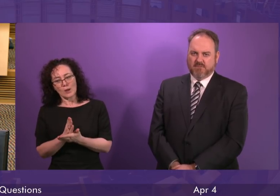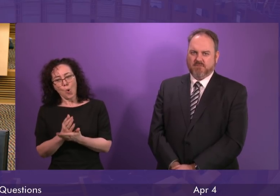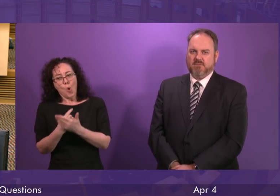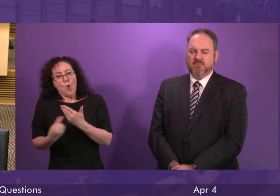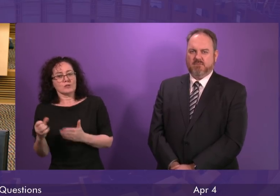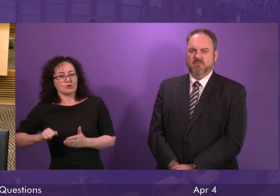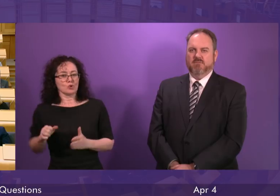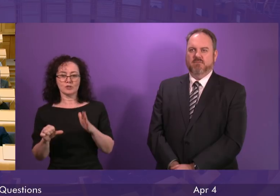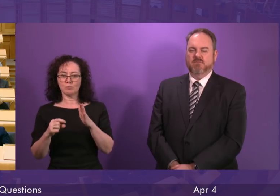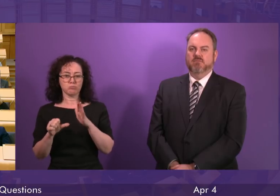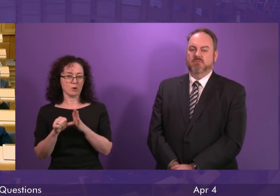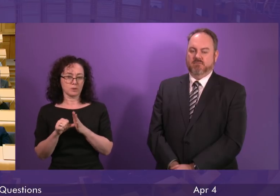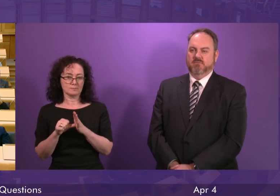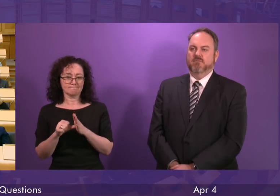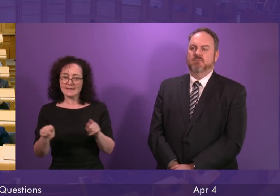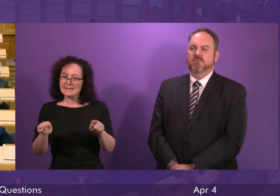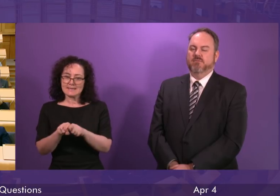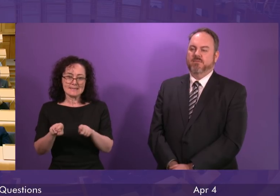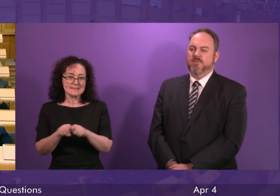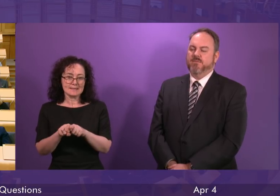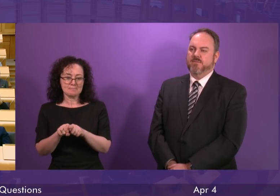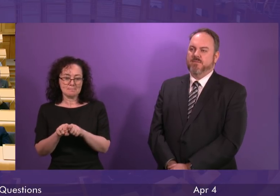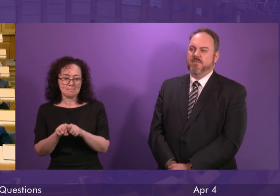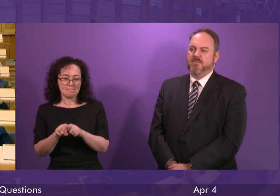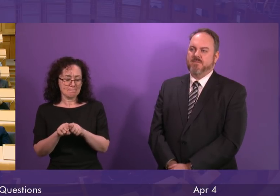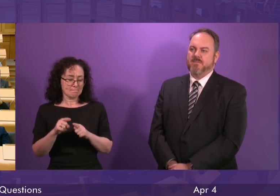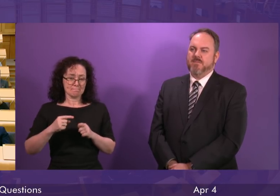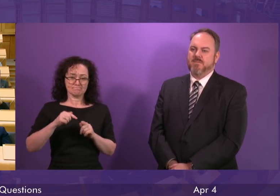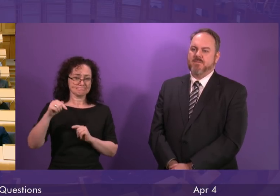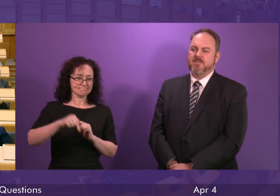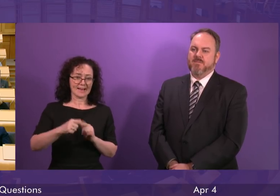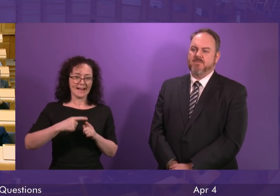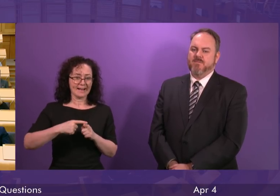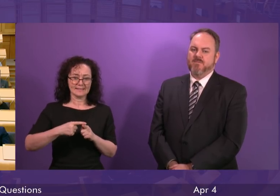“it has become increasingly difficult to recruit and retain staff”.